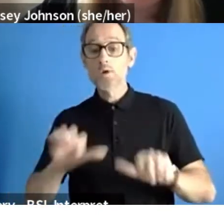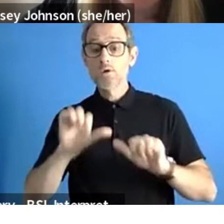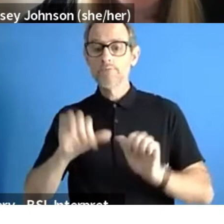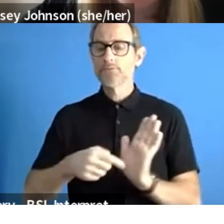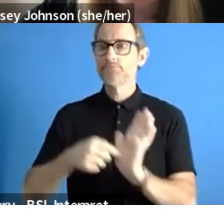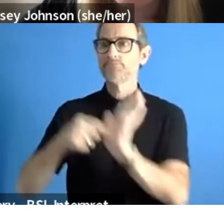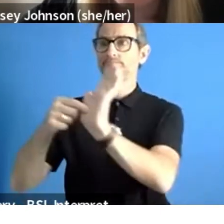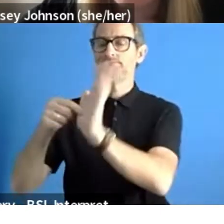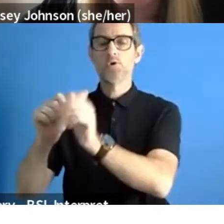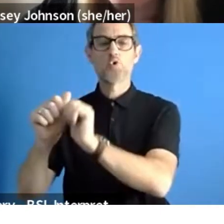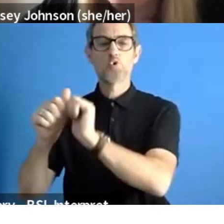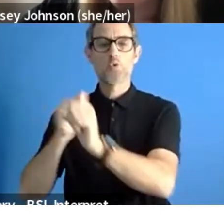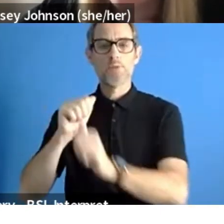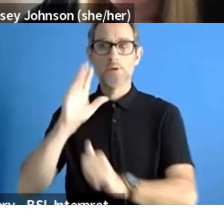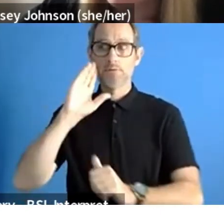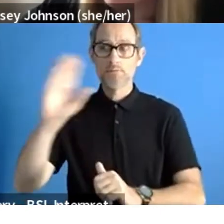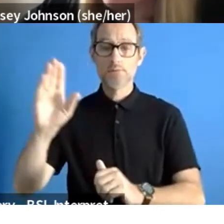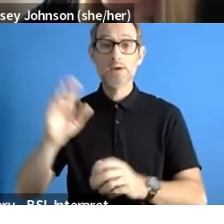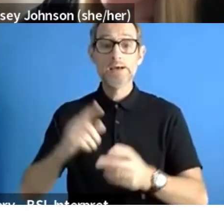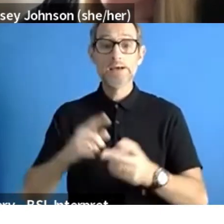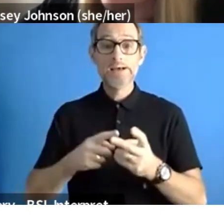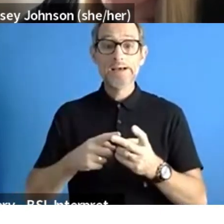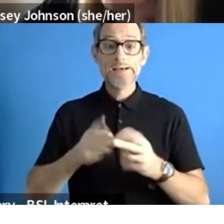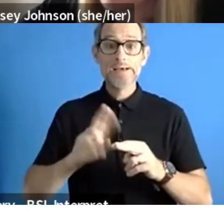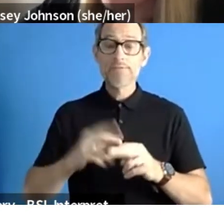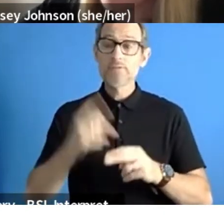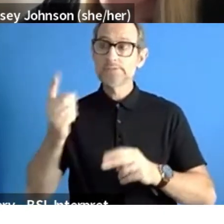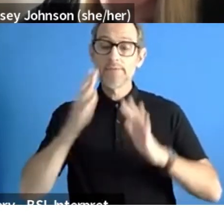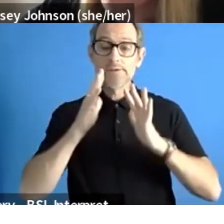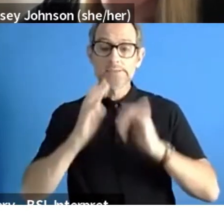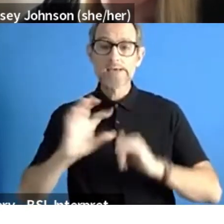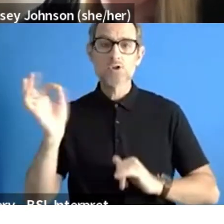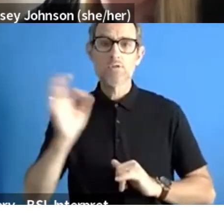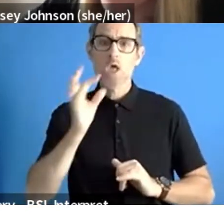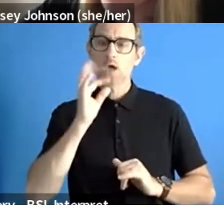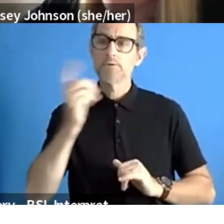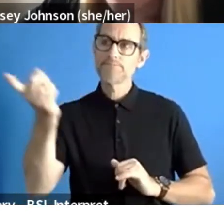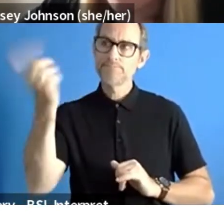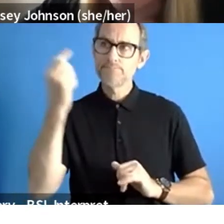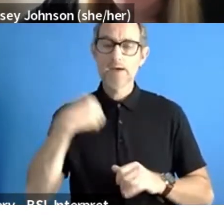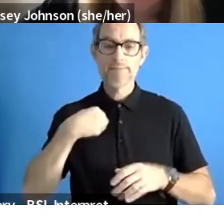one thing that would be good is to invite the employer to the session so